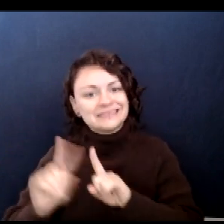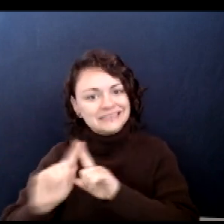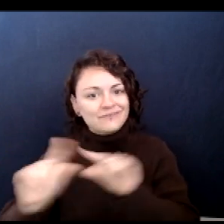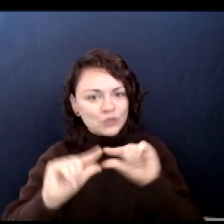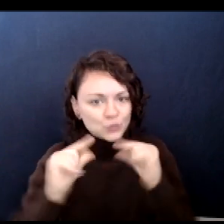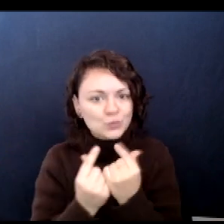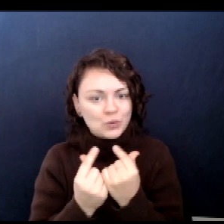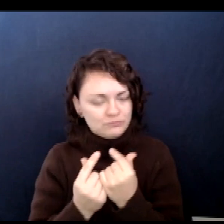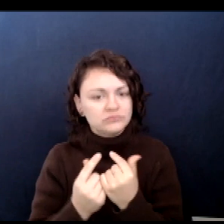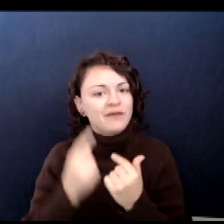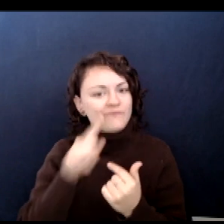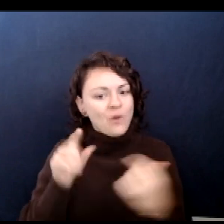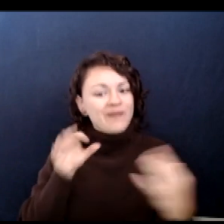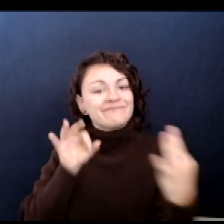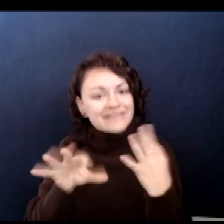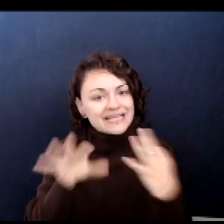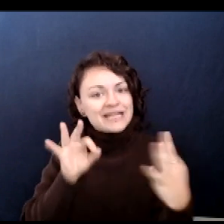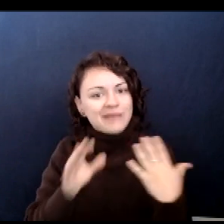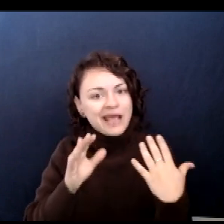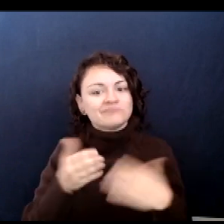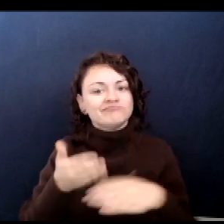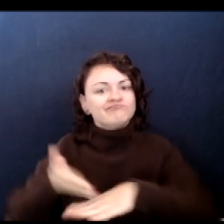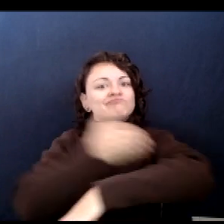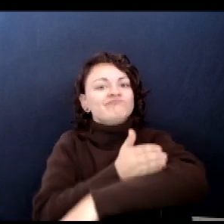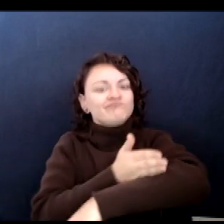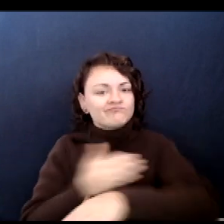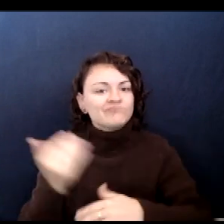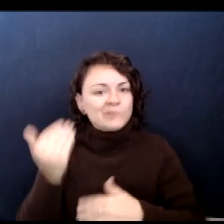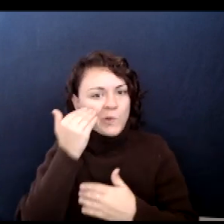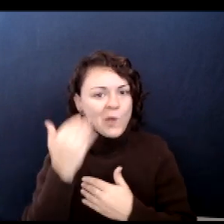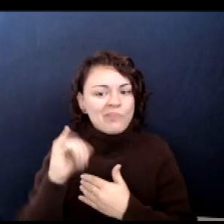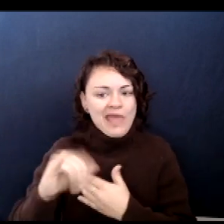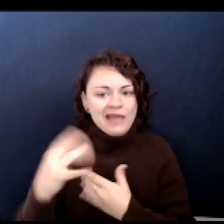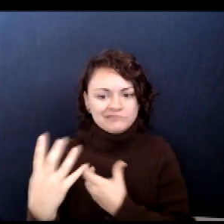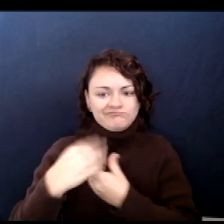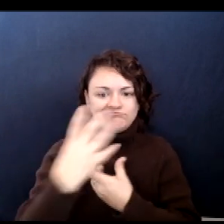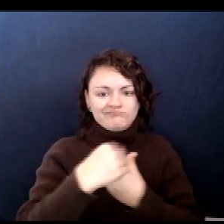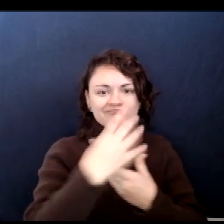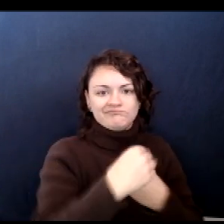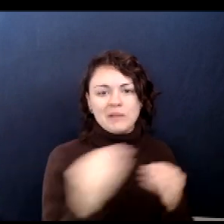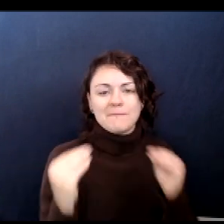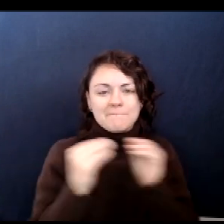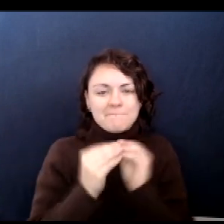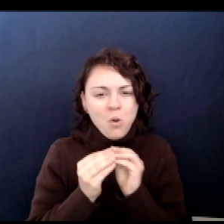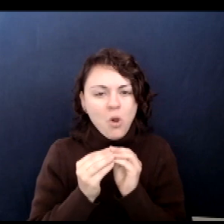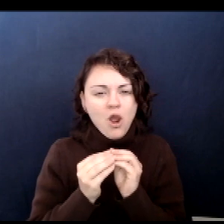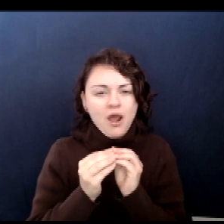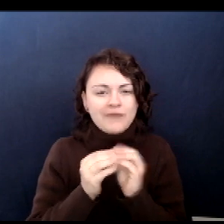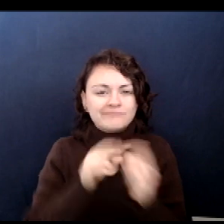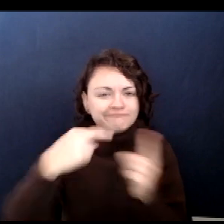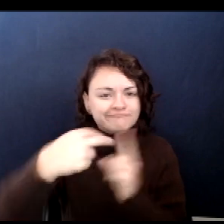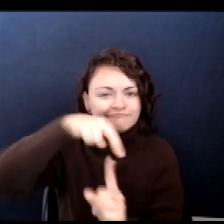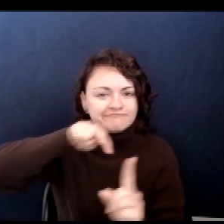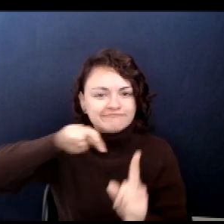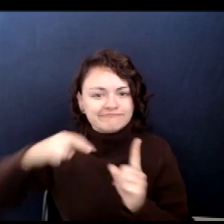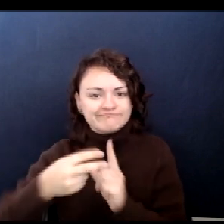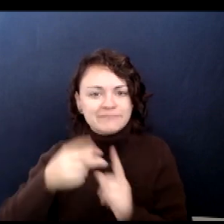the feedback they provided for us was inclusive of their stakeholders, for the groups that they were representing.